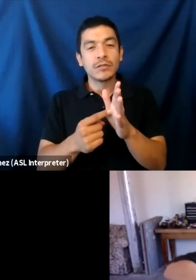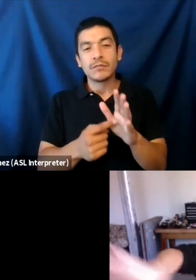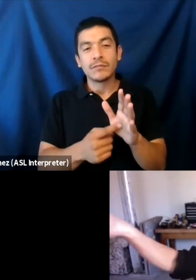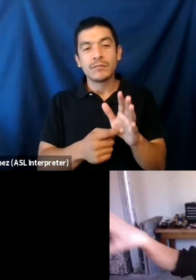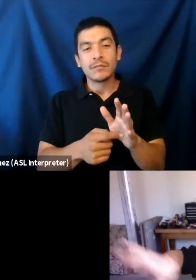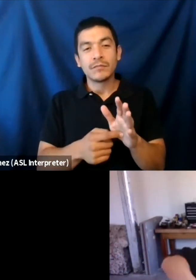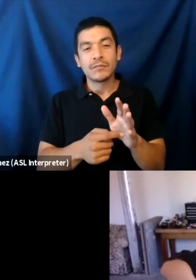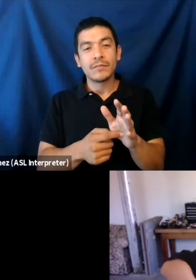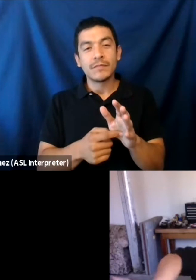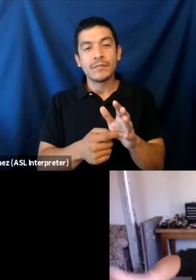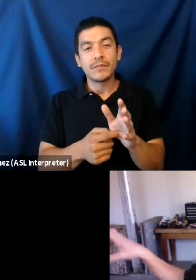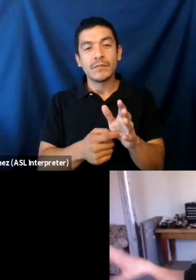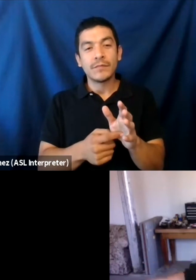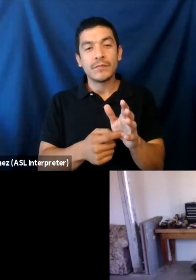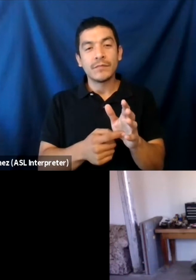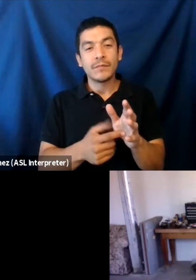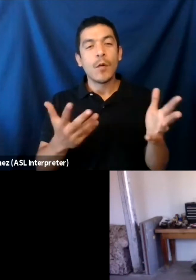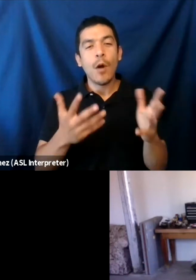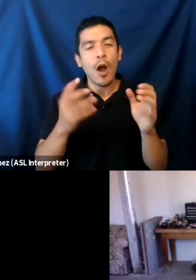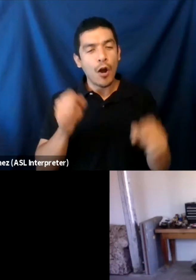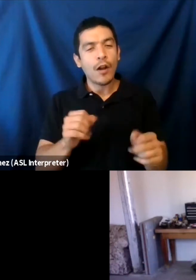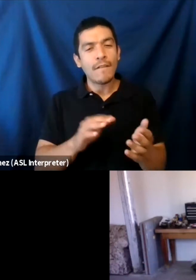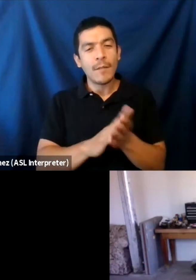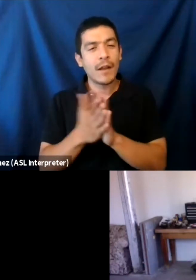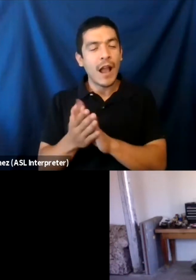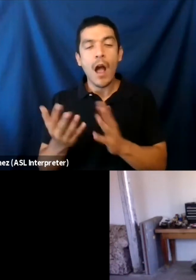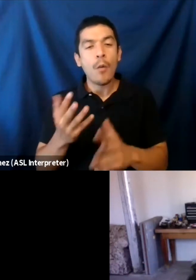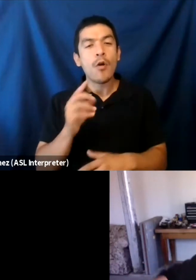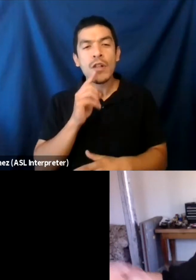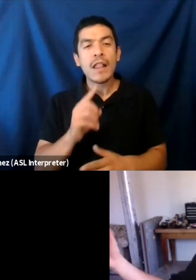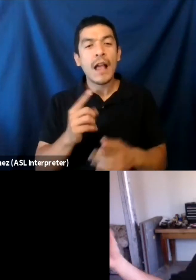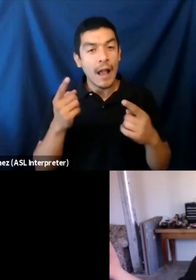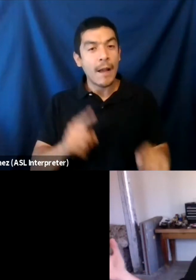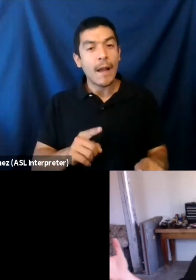it shows what could have been, or what was and what could be.